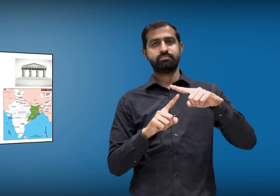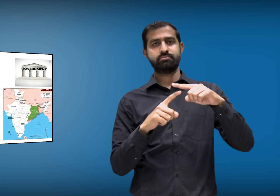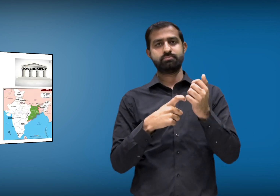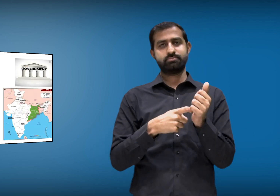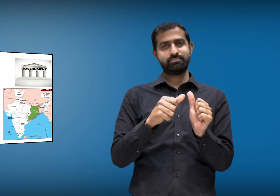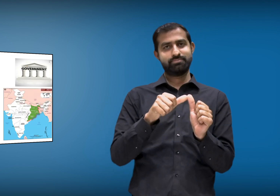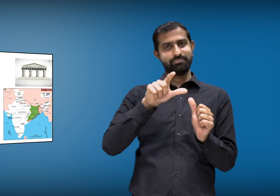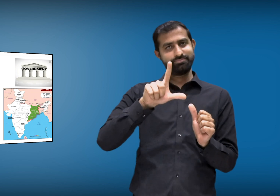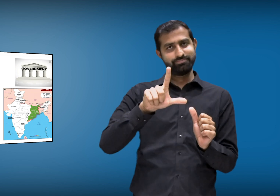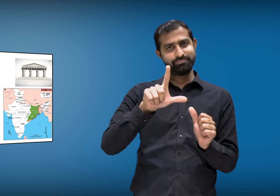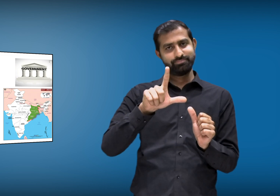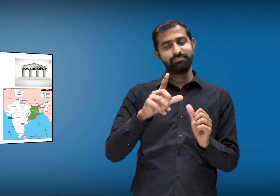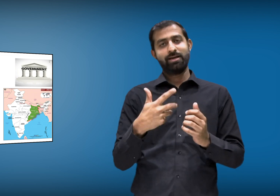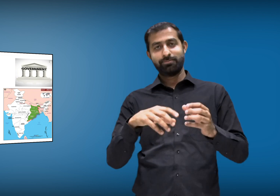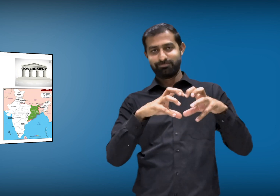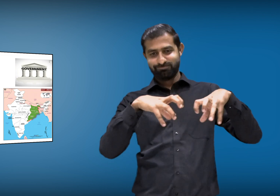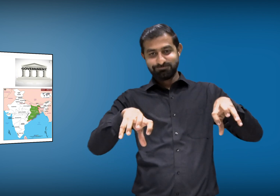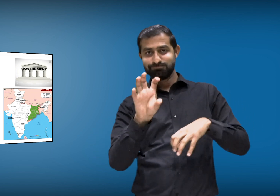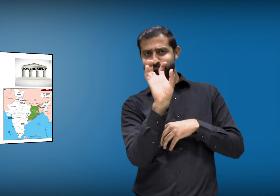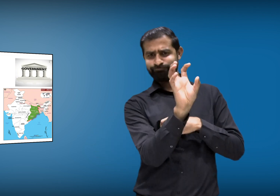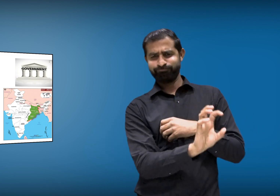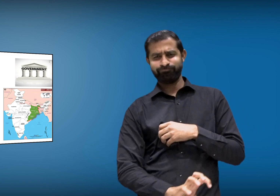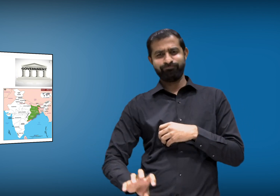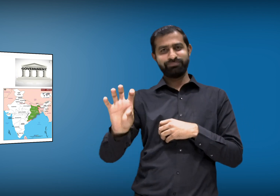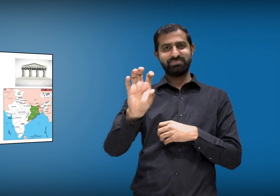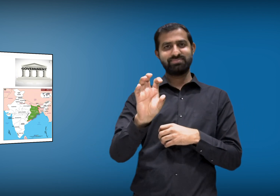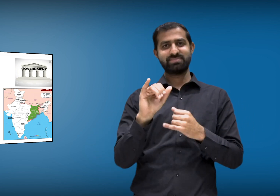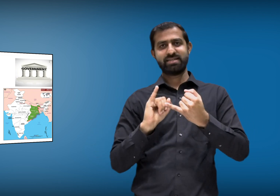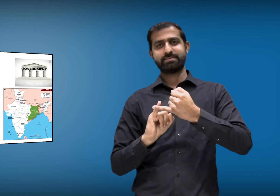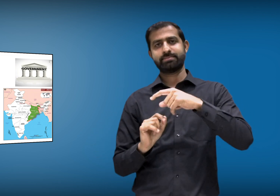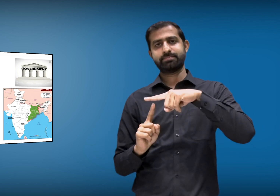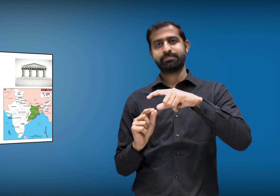One is the Central government and the other is the State government.